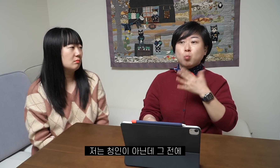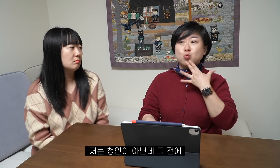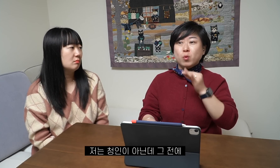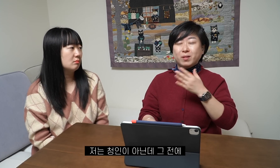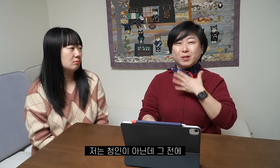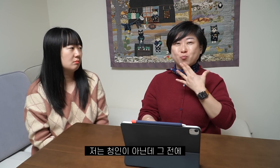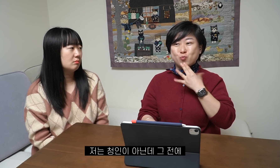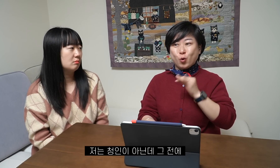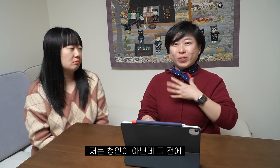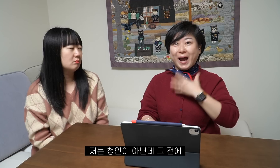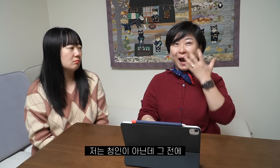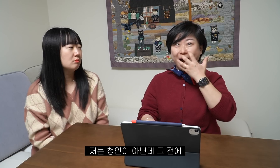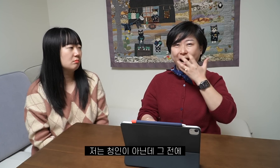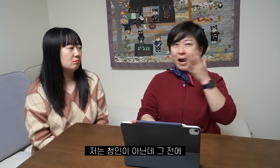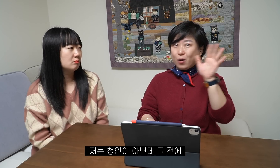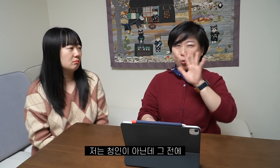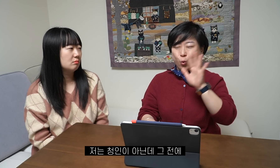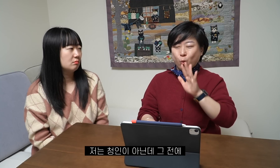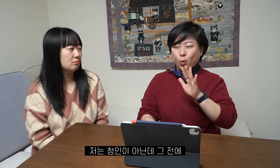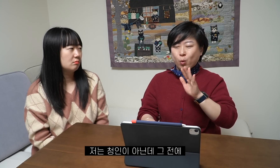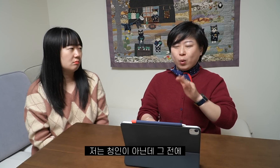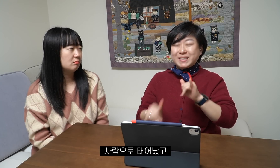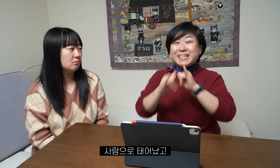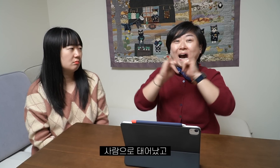I am not a hearing people, but before that,